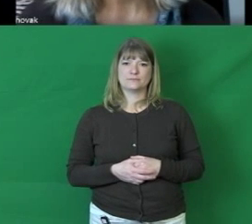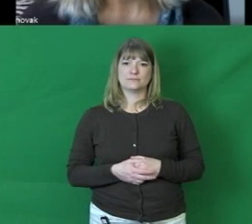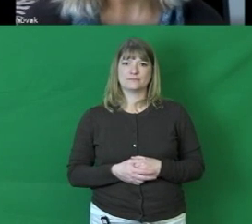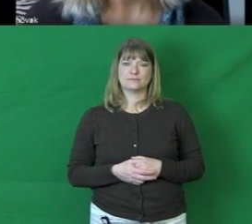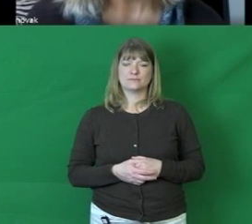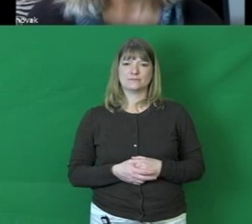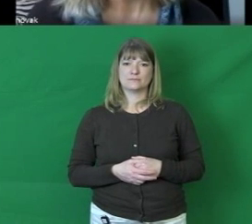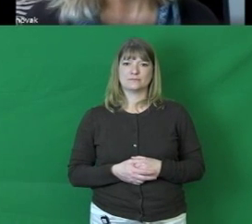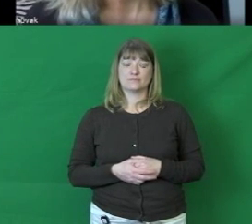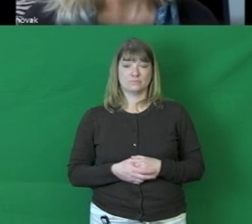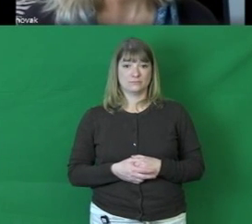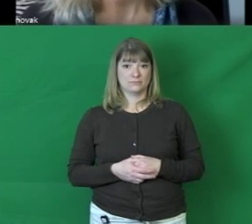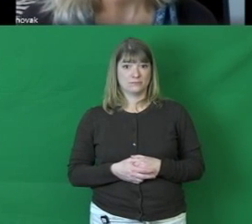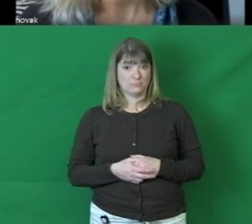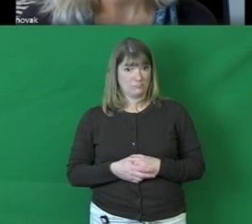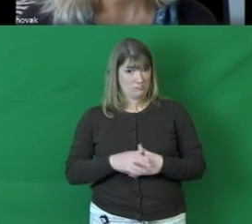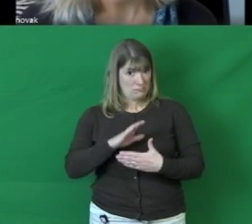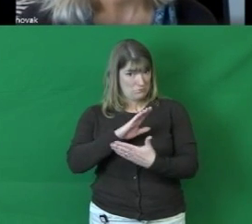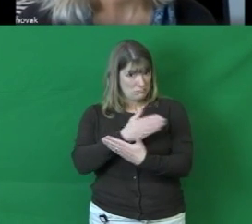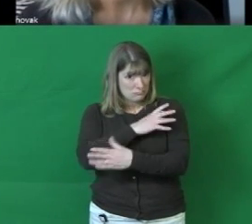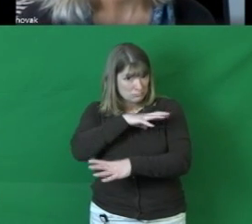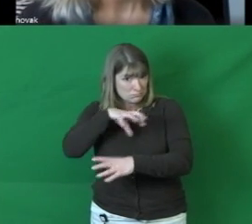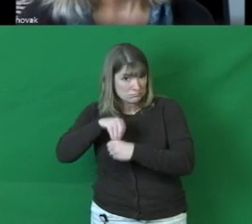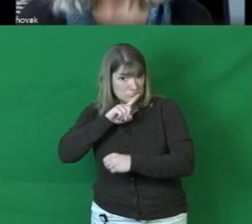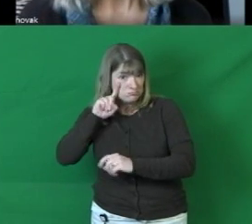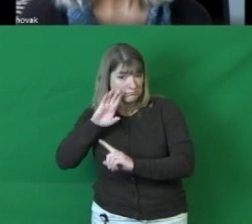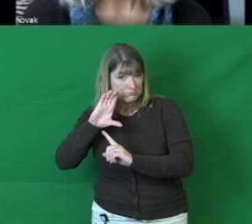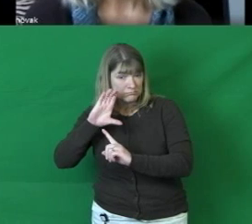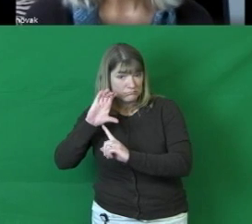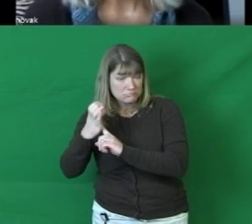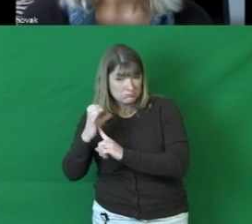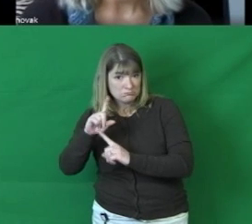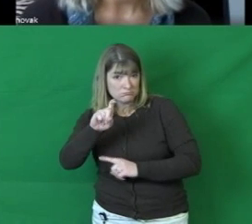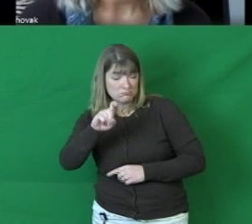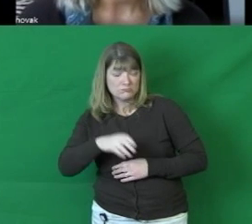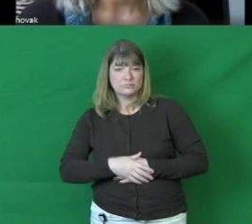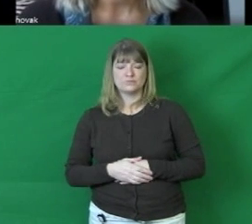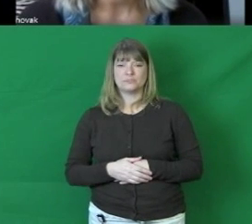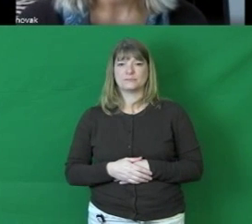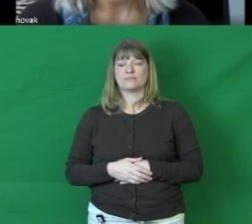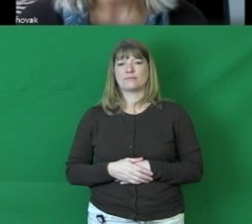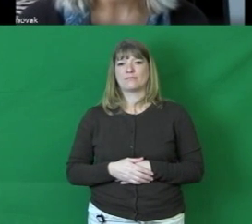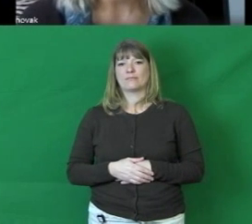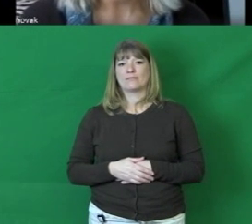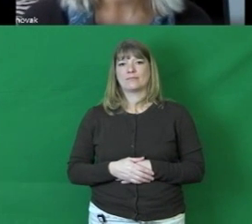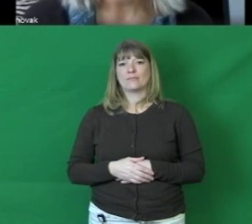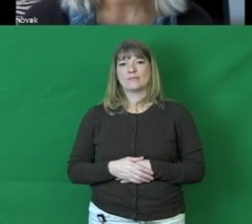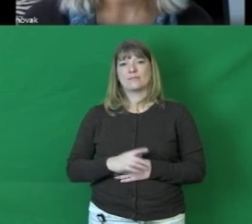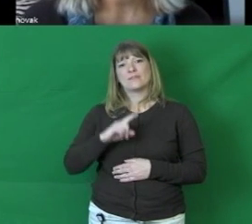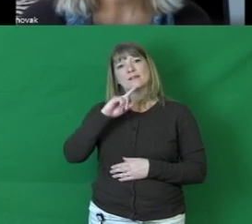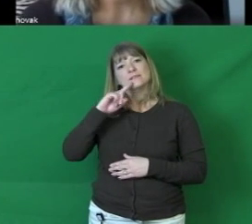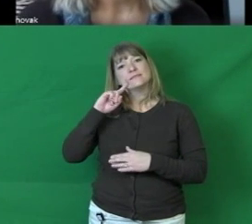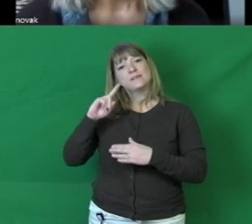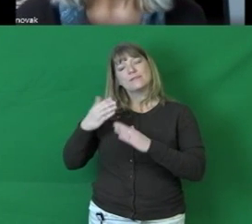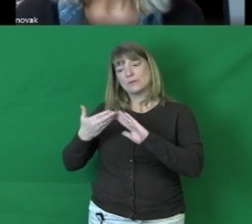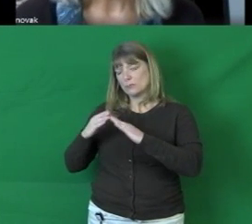Is music a part Deaf culture? I think, if I would ask a member of the Deaf community,